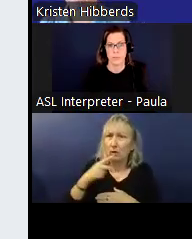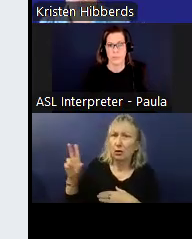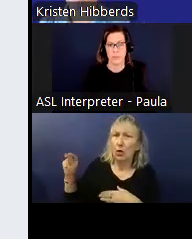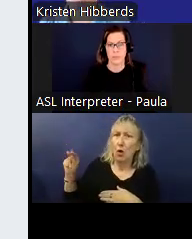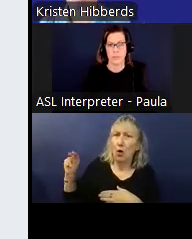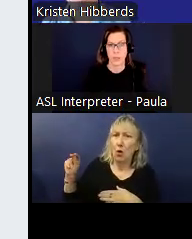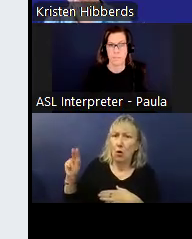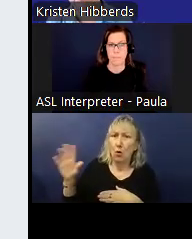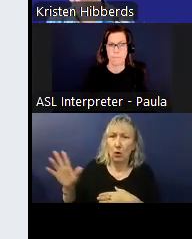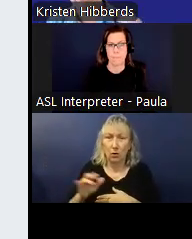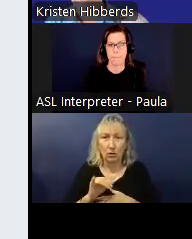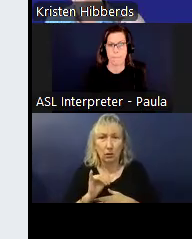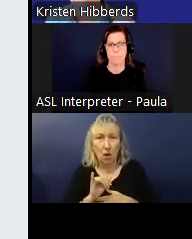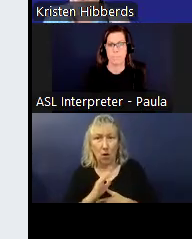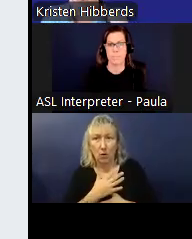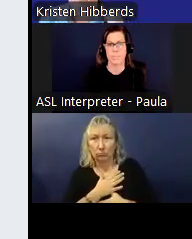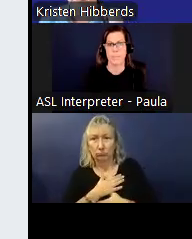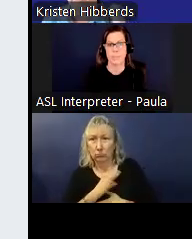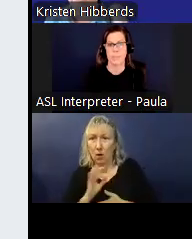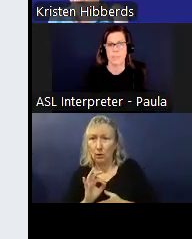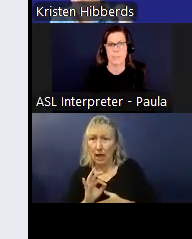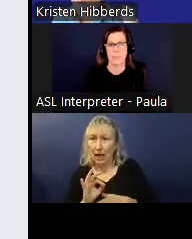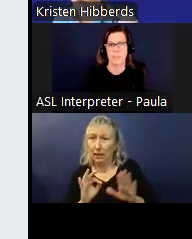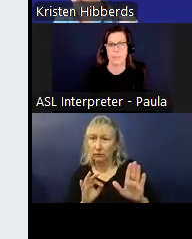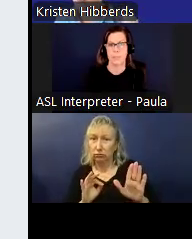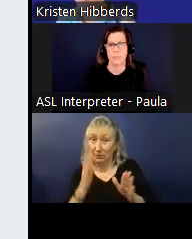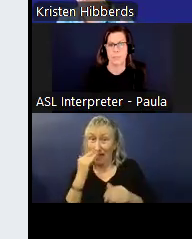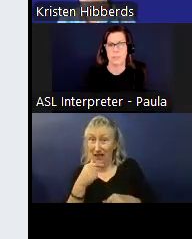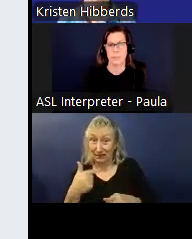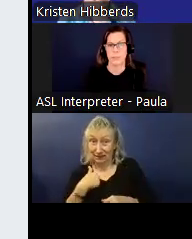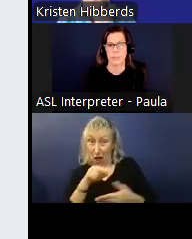So that's kind of what this says, OK.